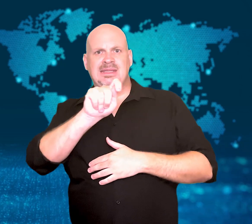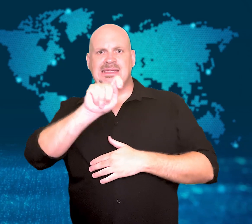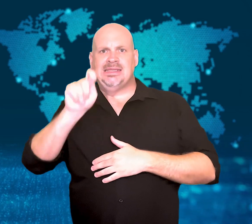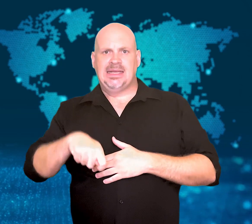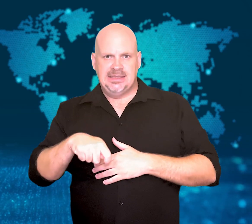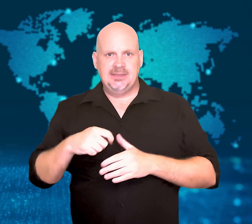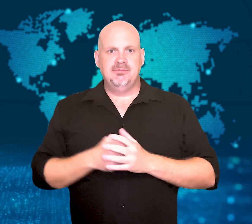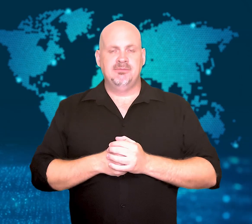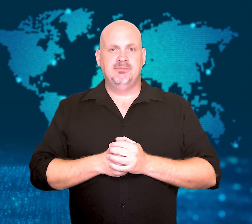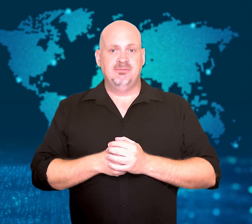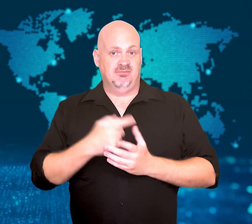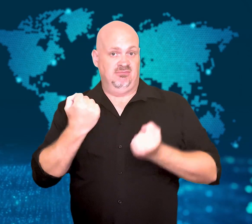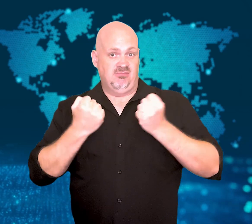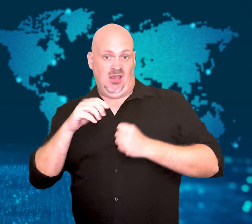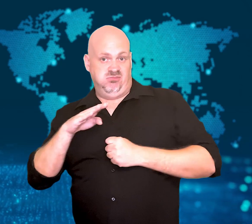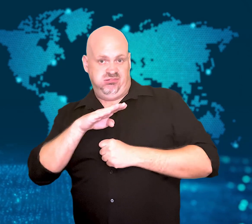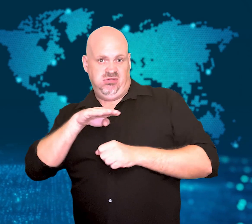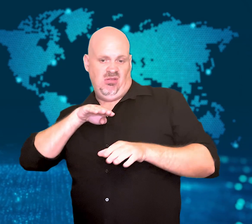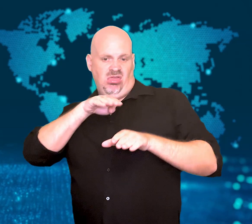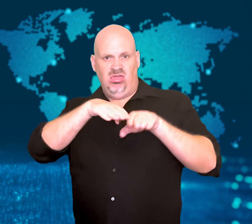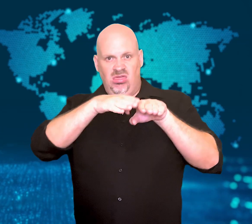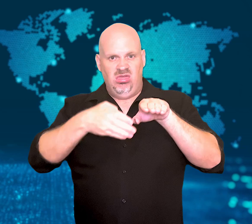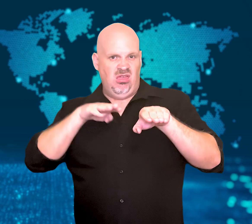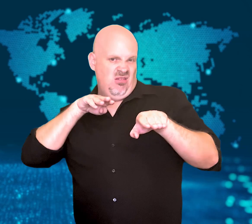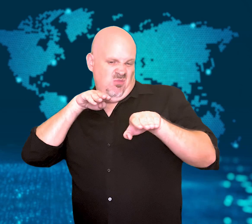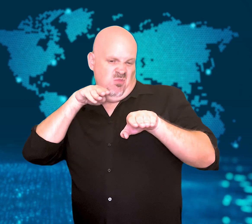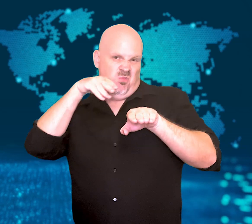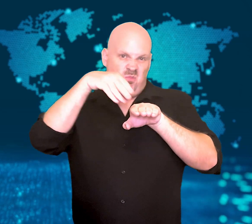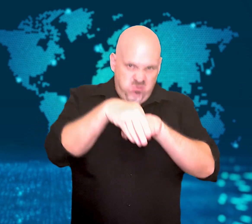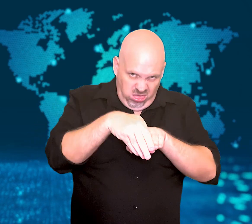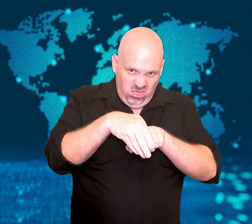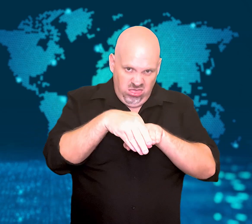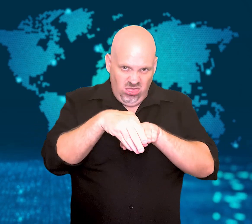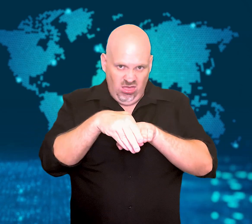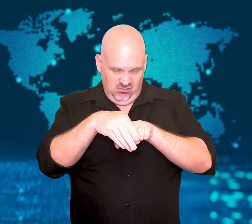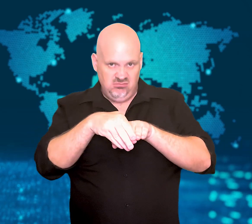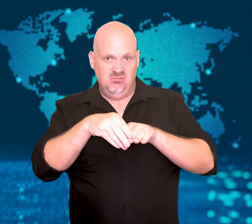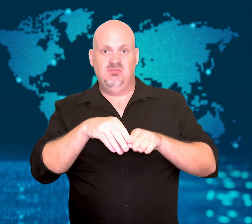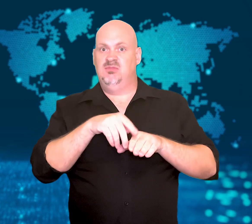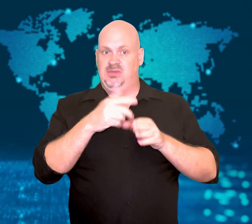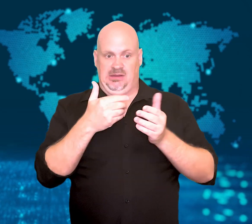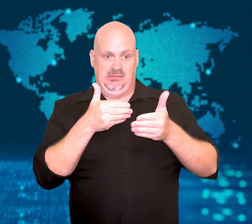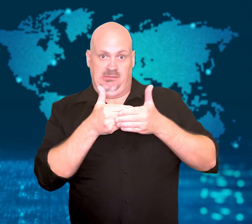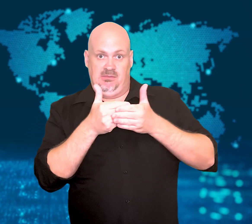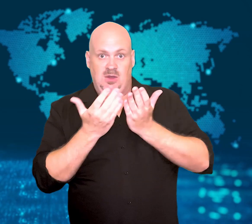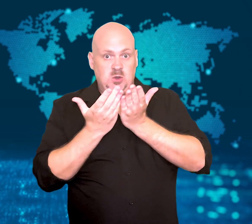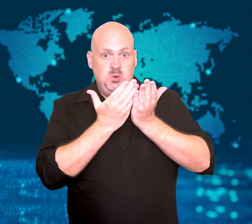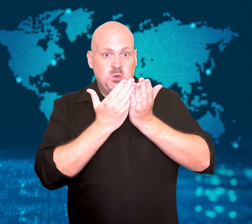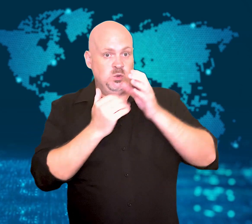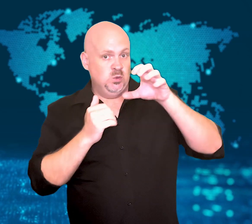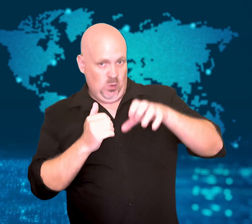He crashed the vehicle into a ditch near the school